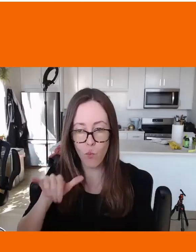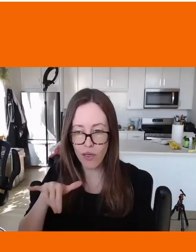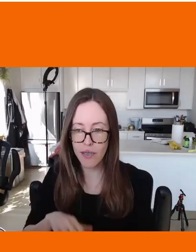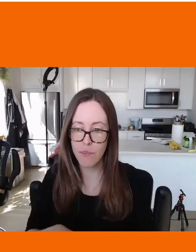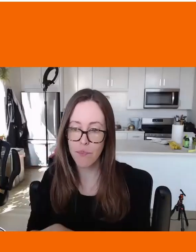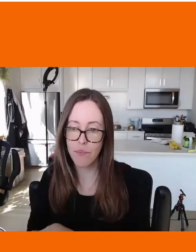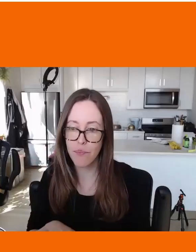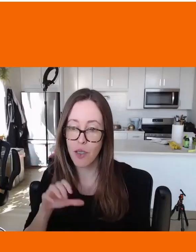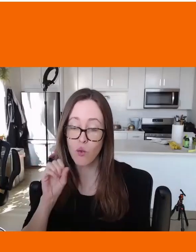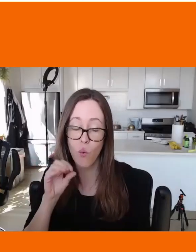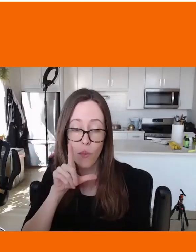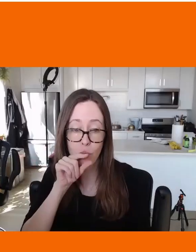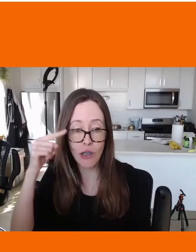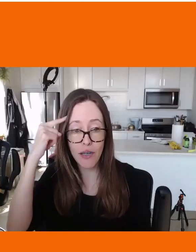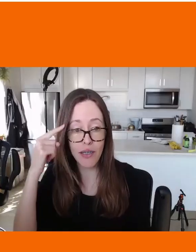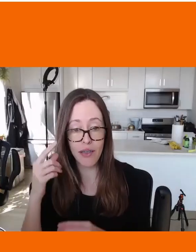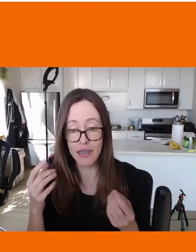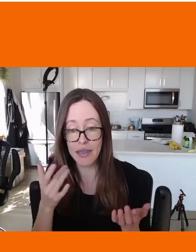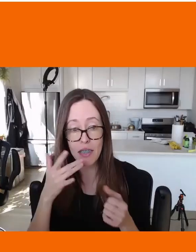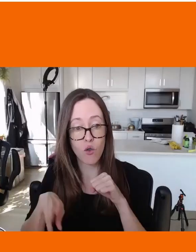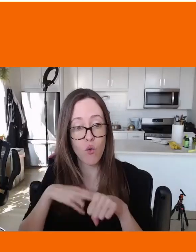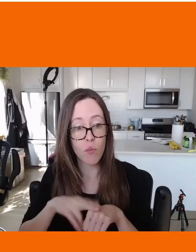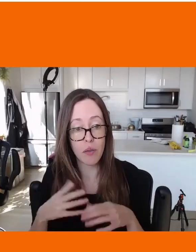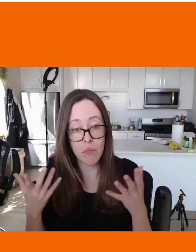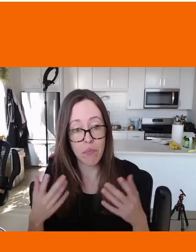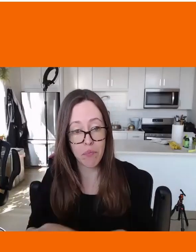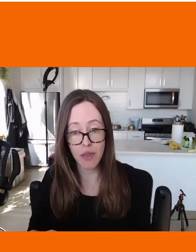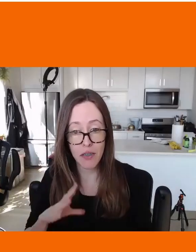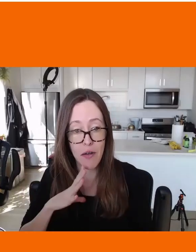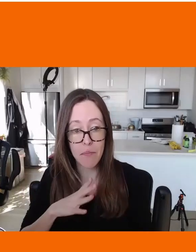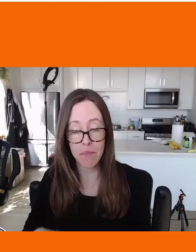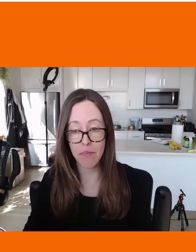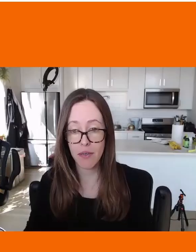doesn't trigger the same sensation of spicy or heat. It just tastes normal to them.